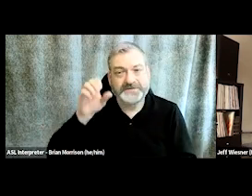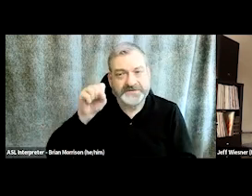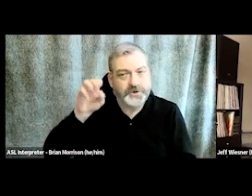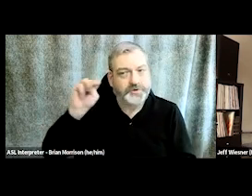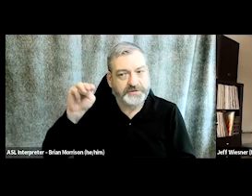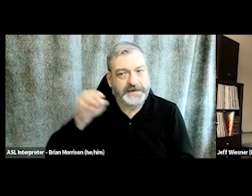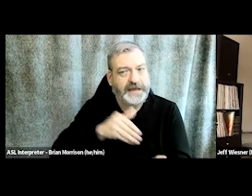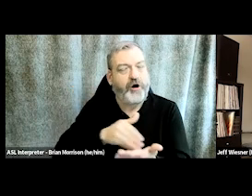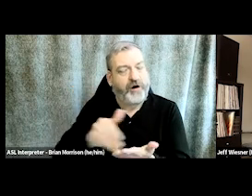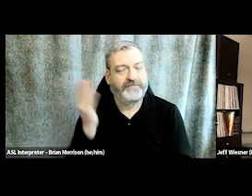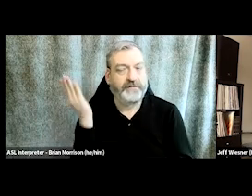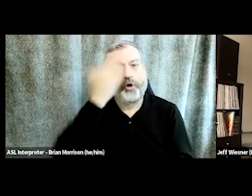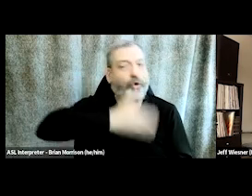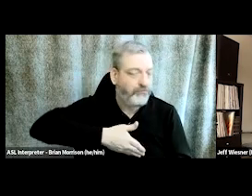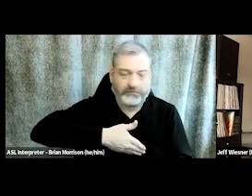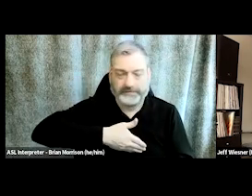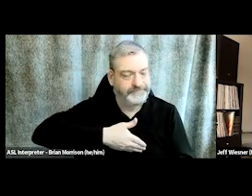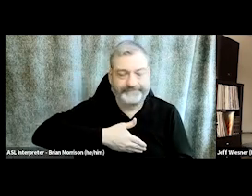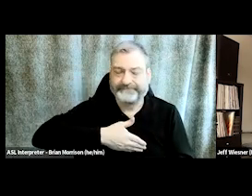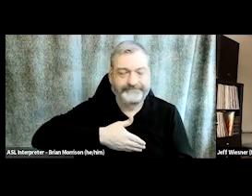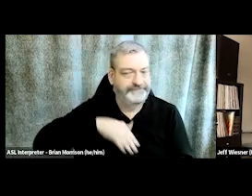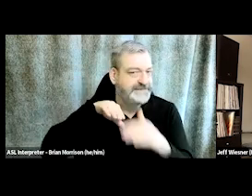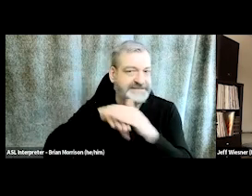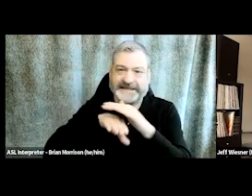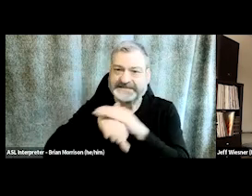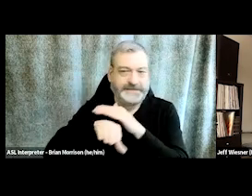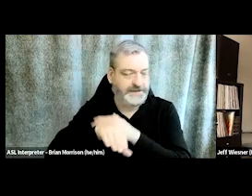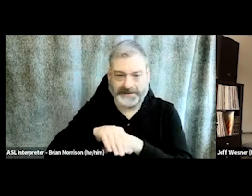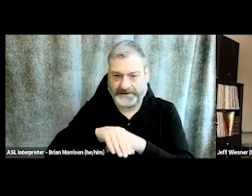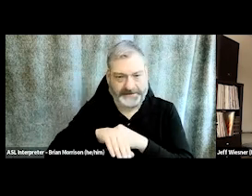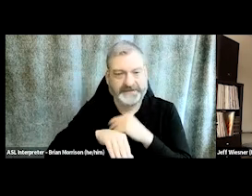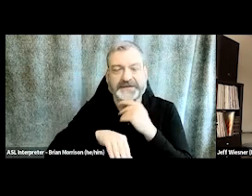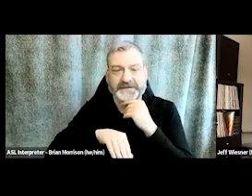overlooked as an area that really needs the same level of accessibility